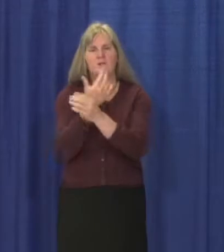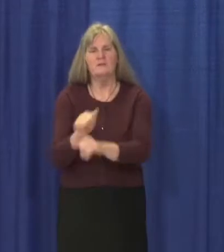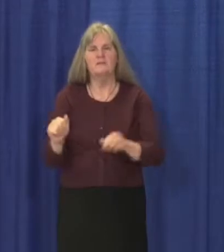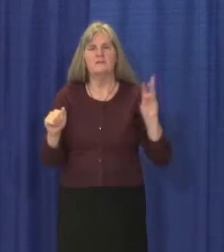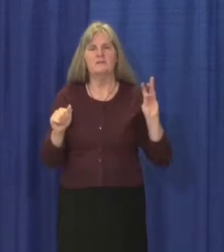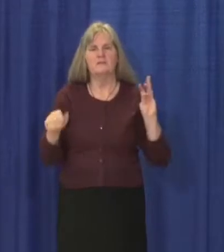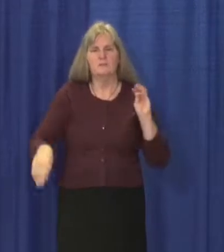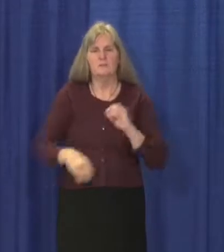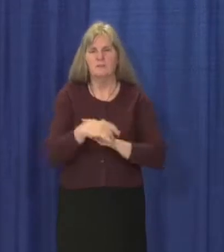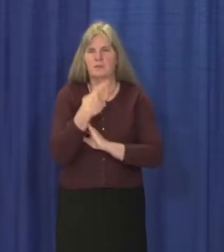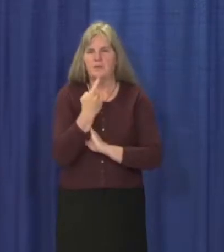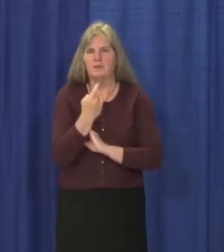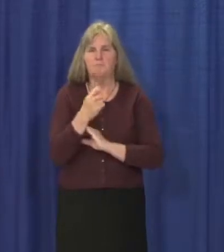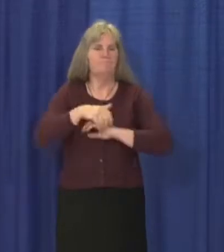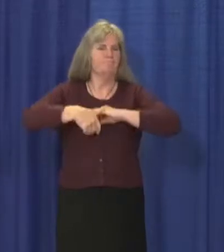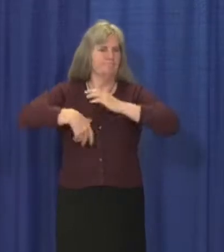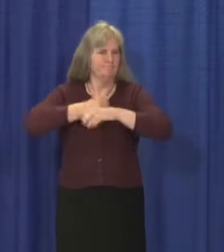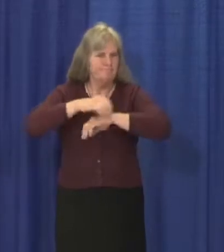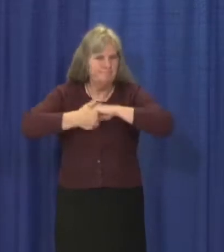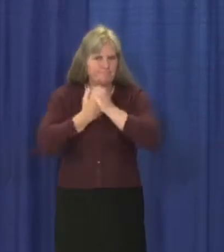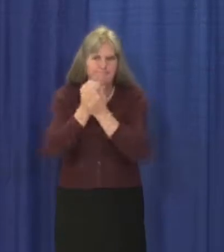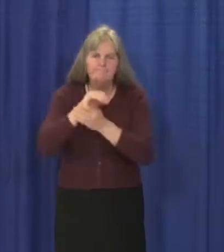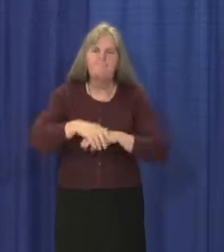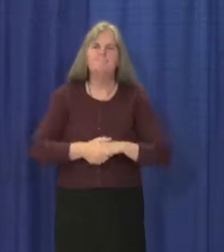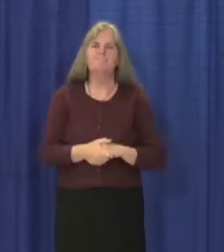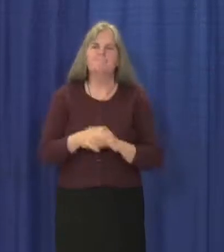plus one and washing your hands and maintaining physical